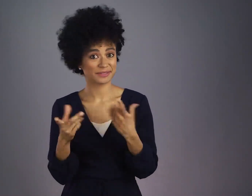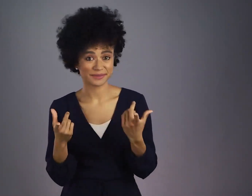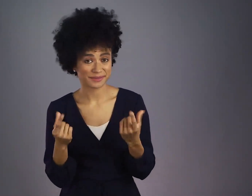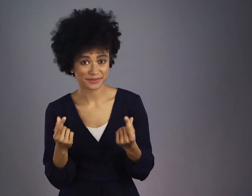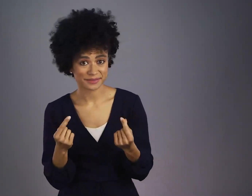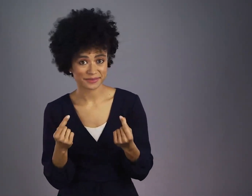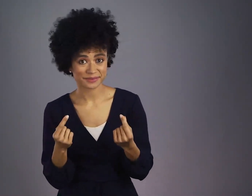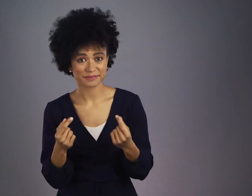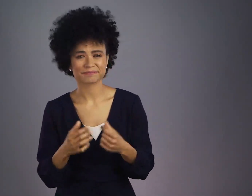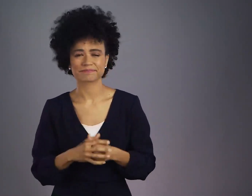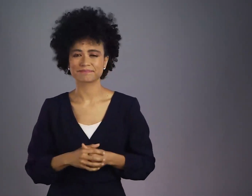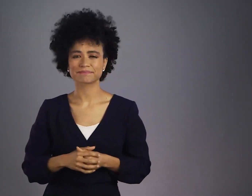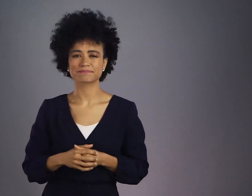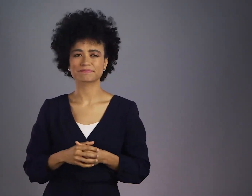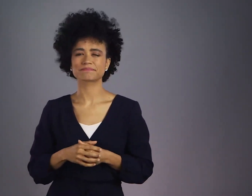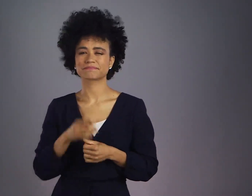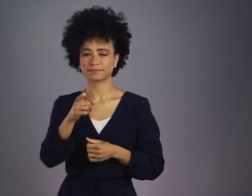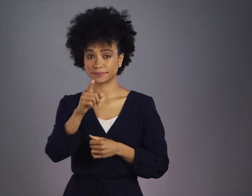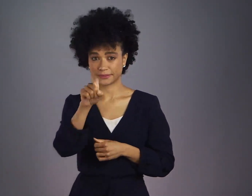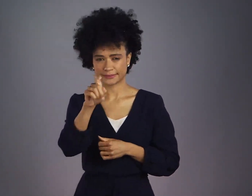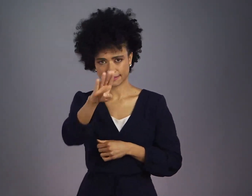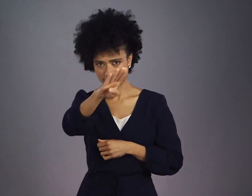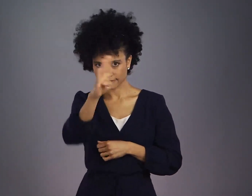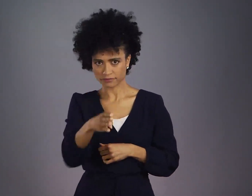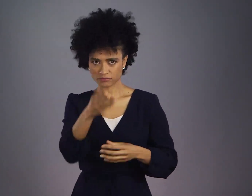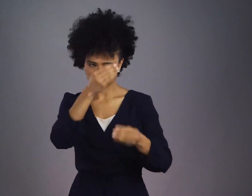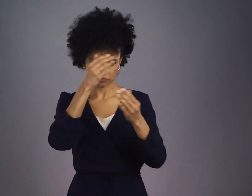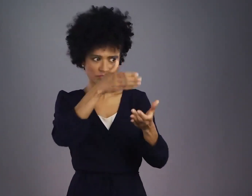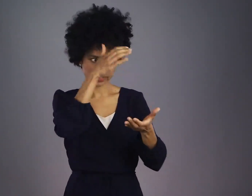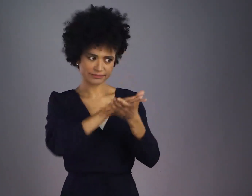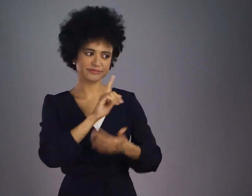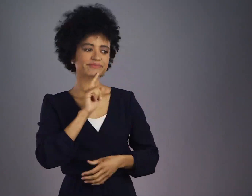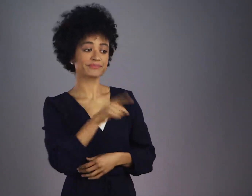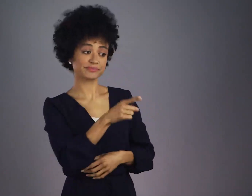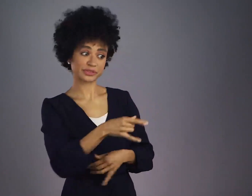Our next thought is that you should never tell him what he must do about his drinking.